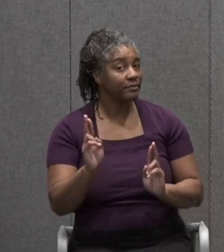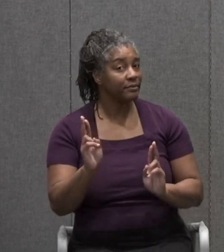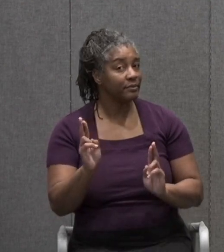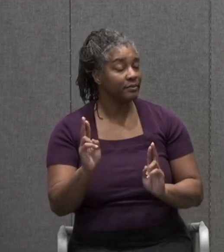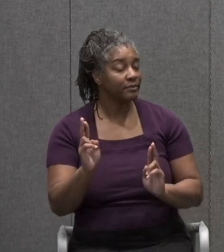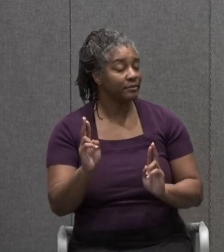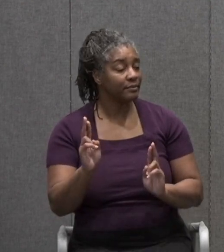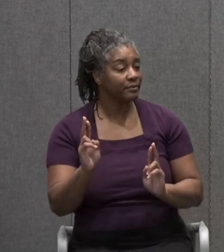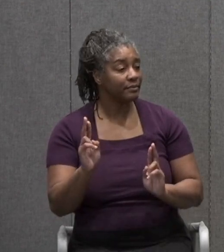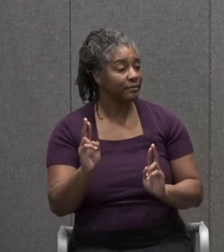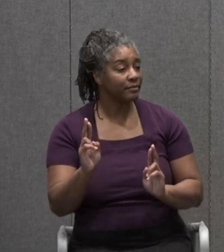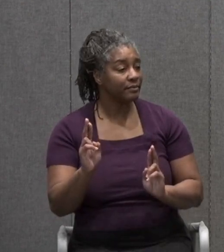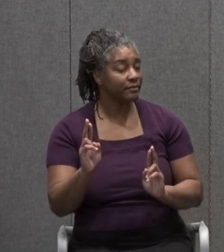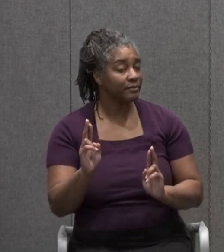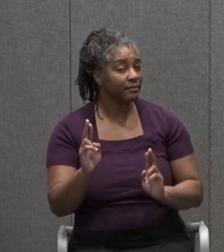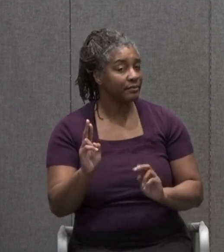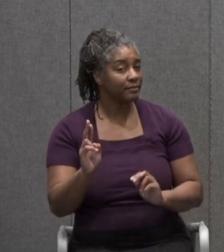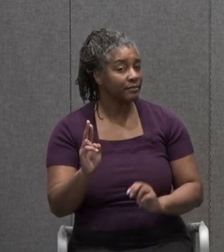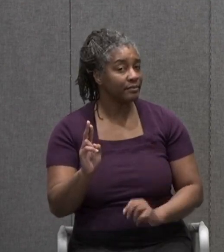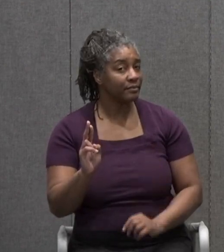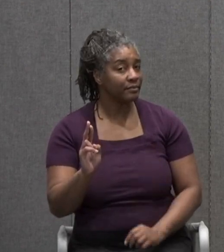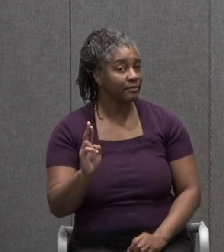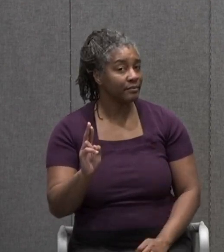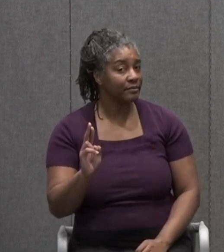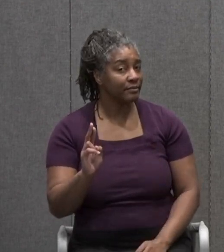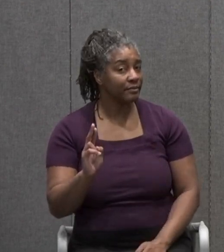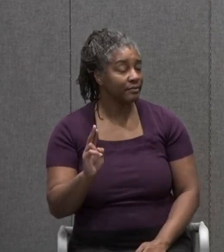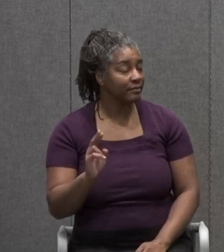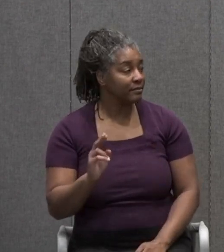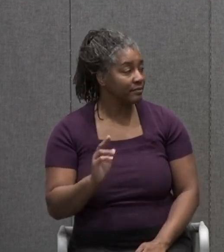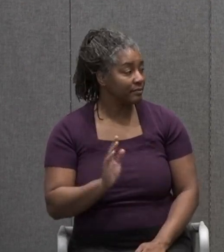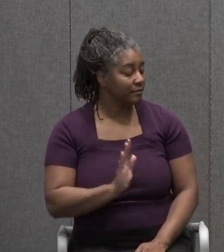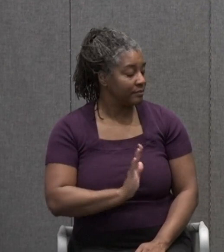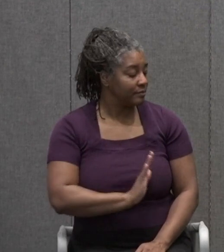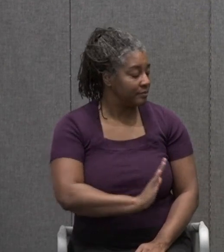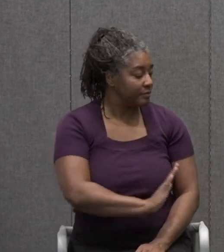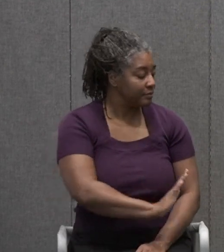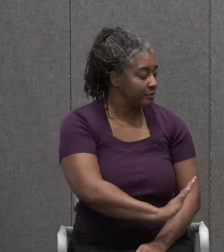to slowly bring you up to a seated form of your choice,